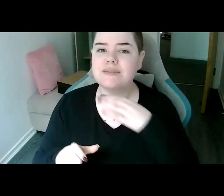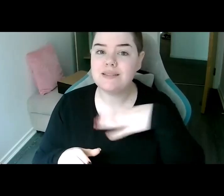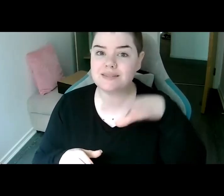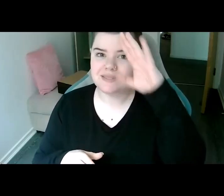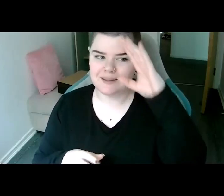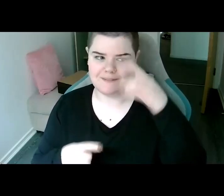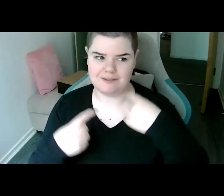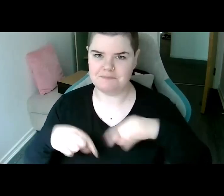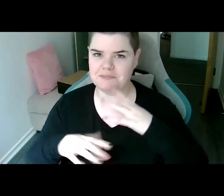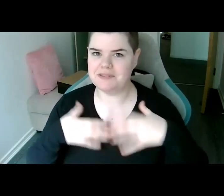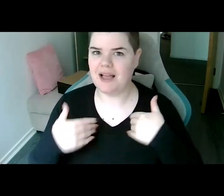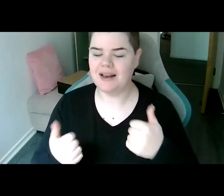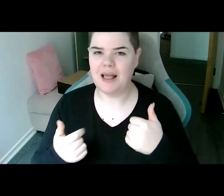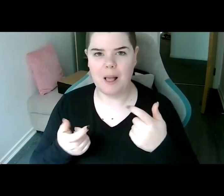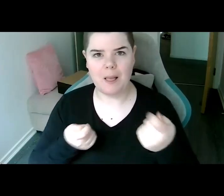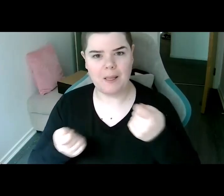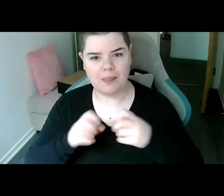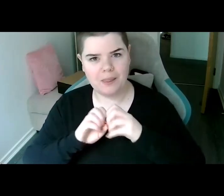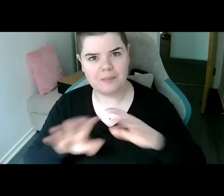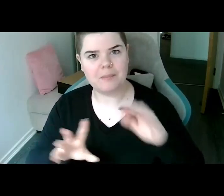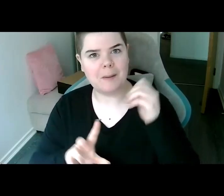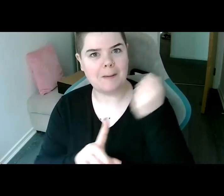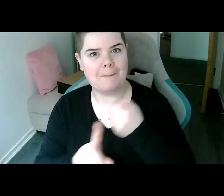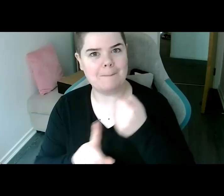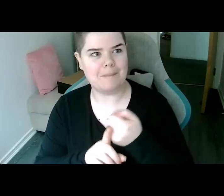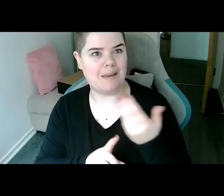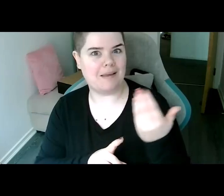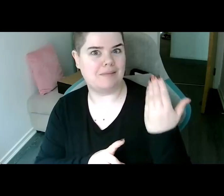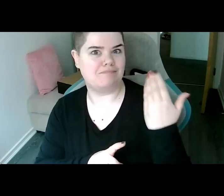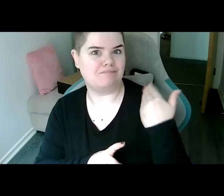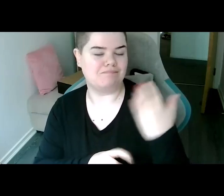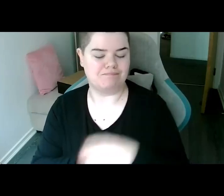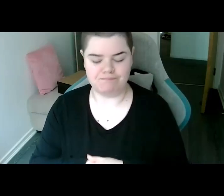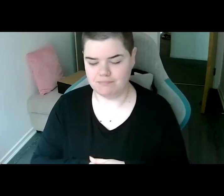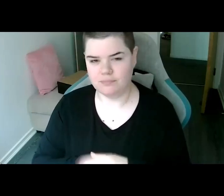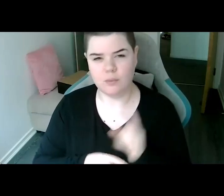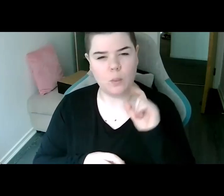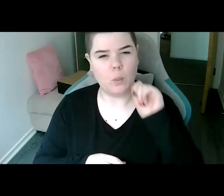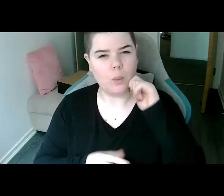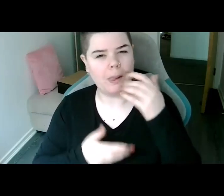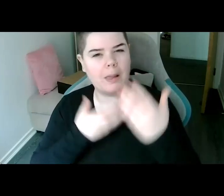Still sick of it is a campaign that we here at SignHealth have launched recently.